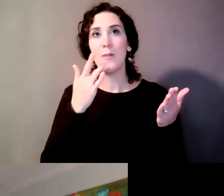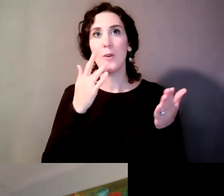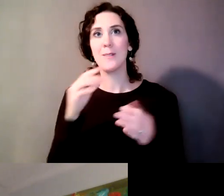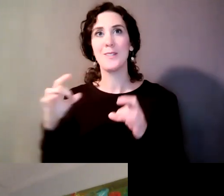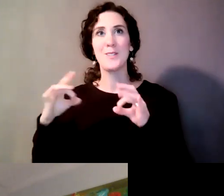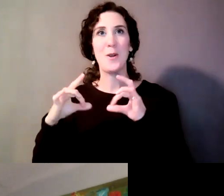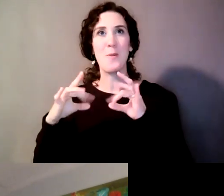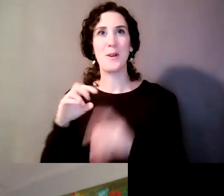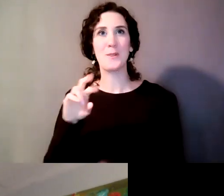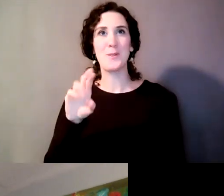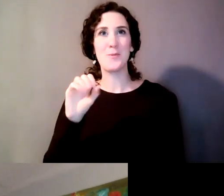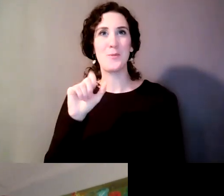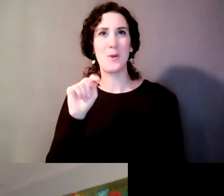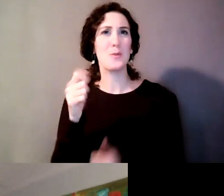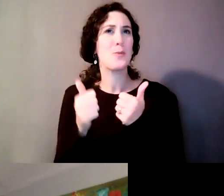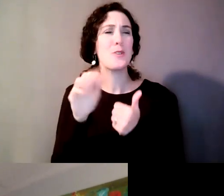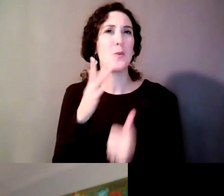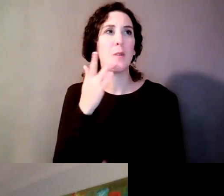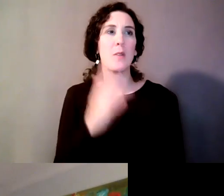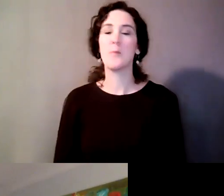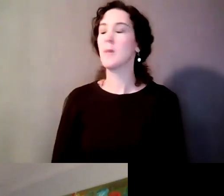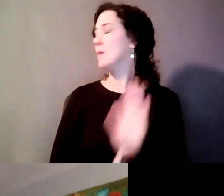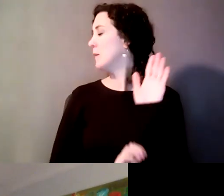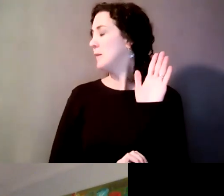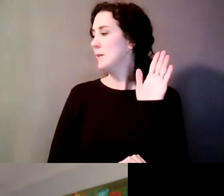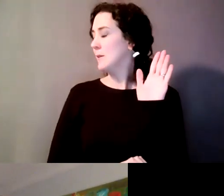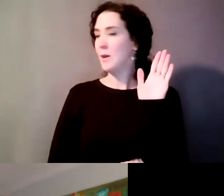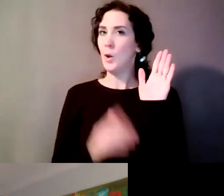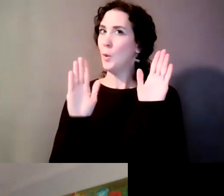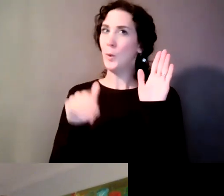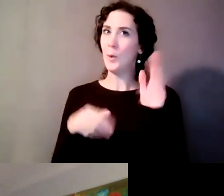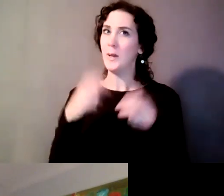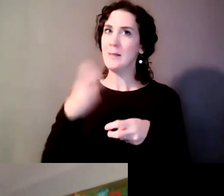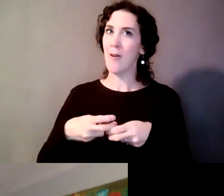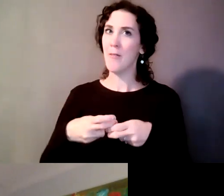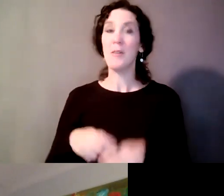Wow, okay, that is always such a loaded question. A hard-hitting one.